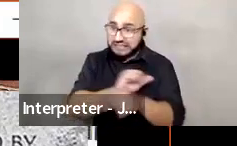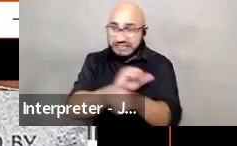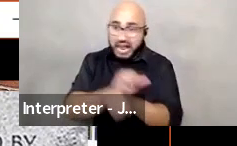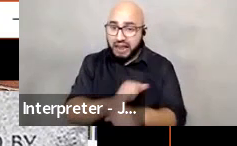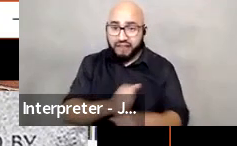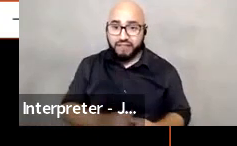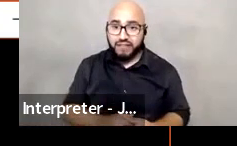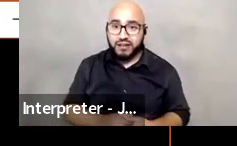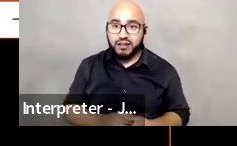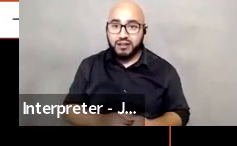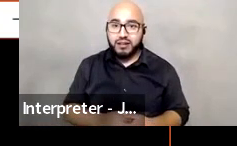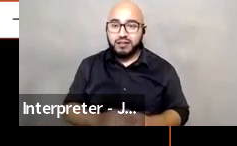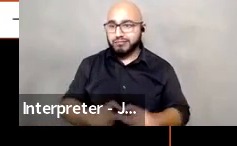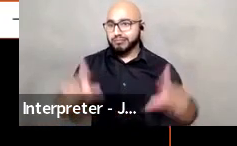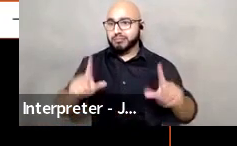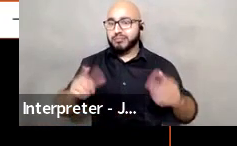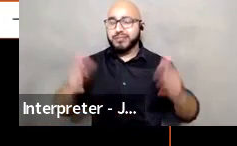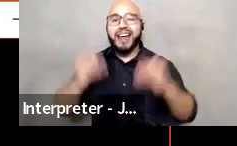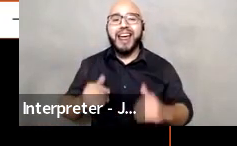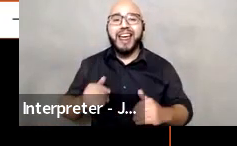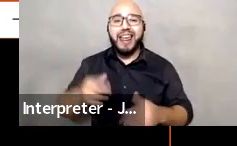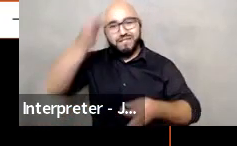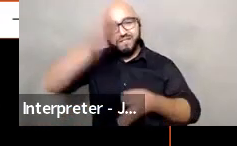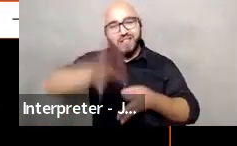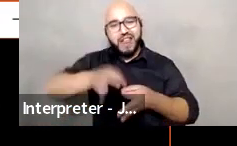Here's a faithful. Slave monument in Rhode Island of all places.